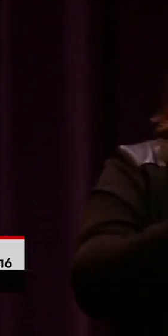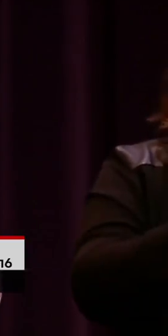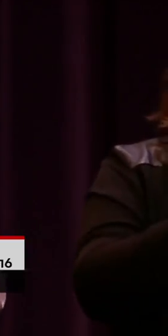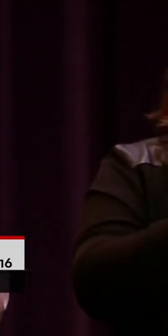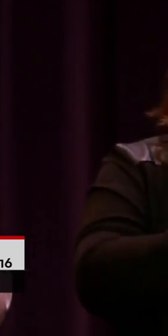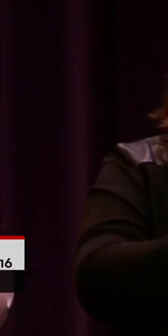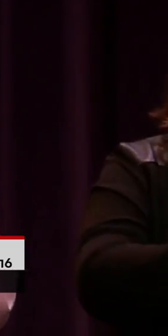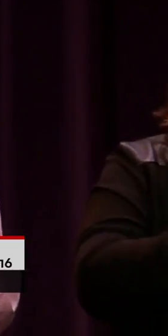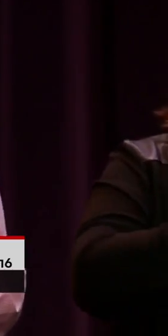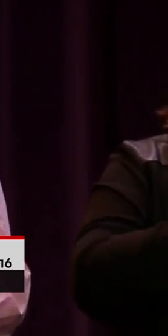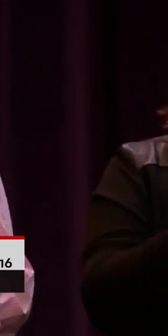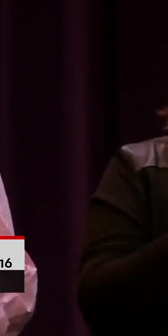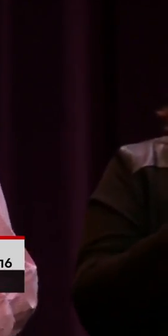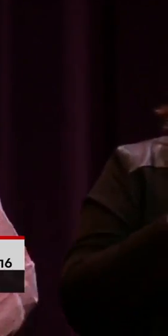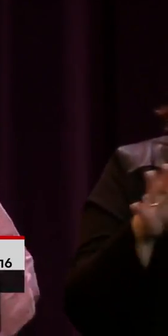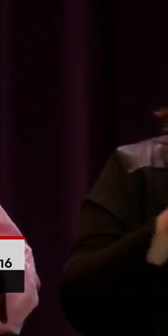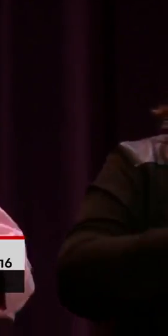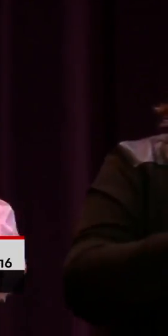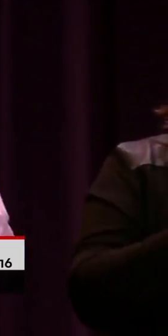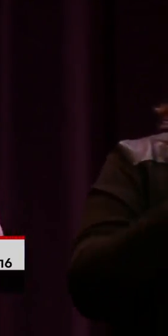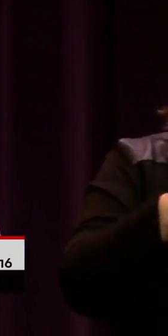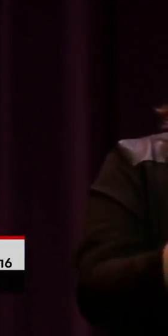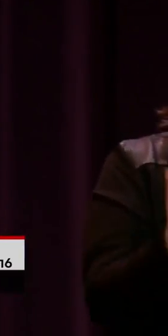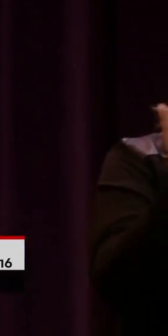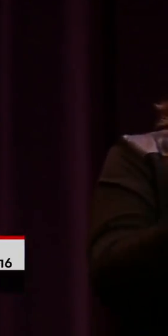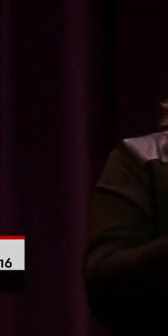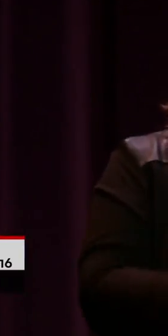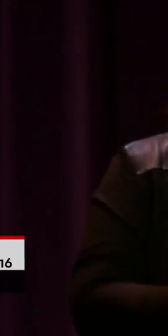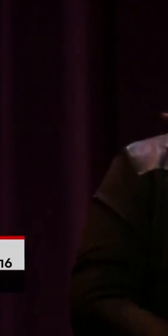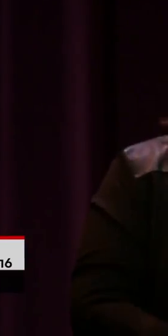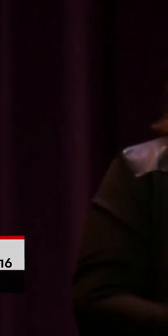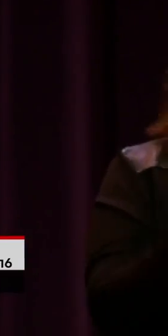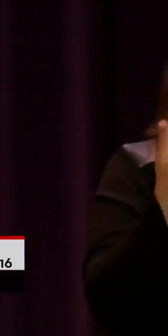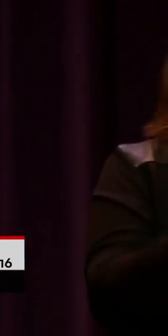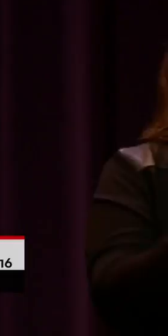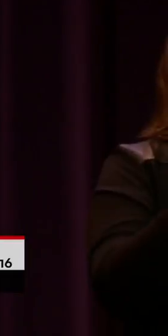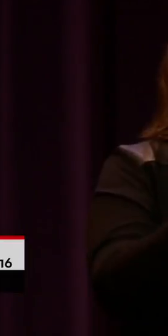TO BE ARMED WITH FACTS. IN 1992 BILL CLINTON TESTIFIED